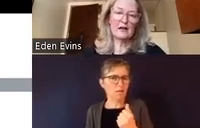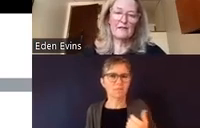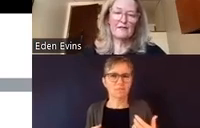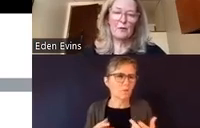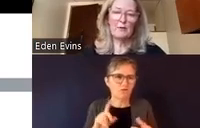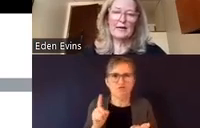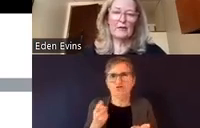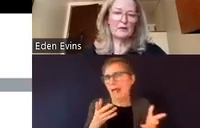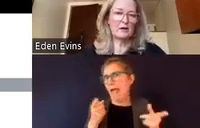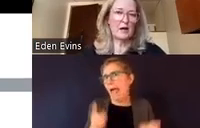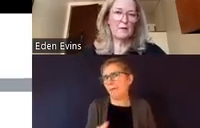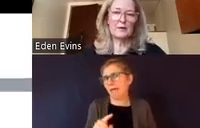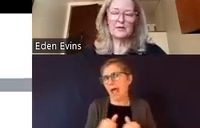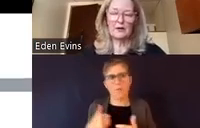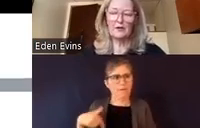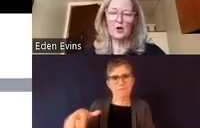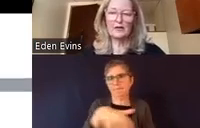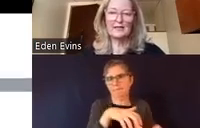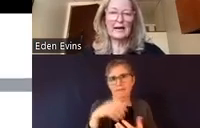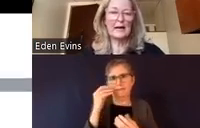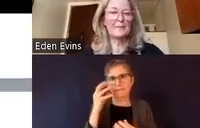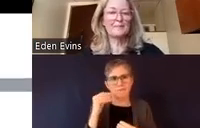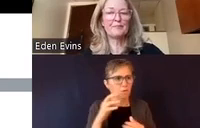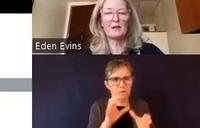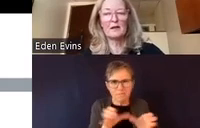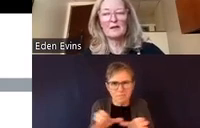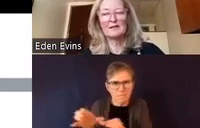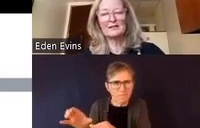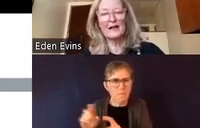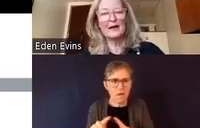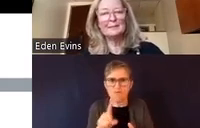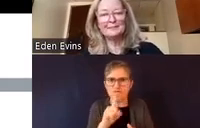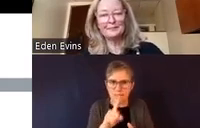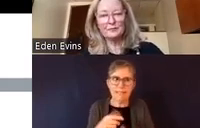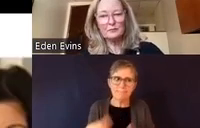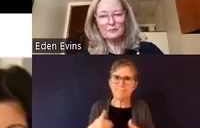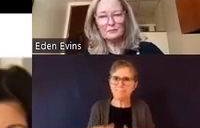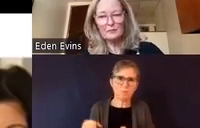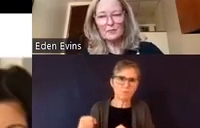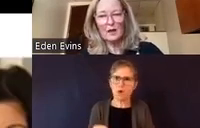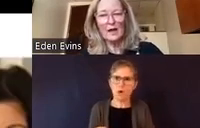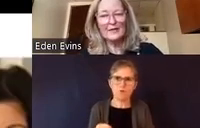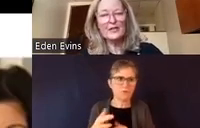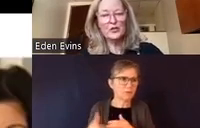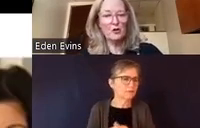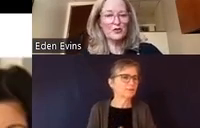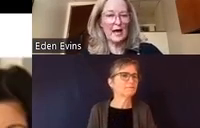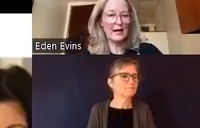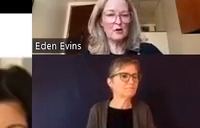of the way we gathered - er - coded the data. Next slide. And this shows that - I don't know